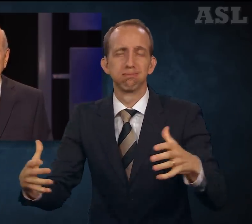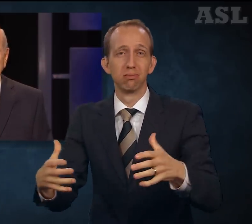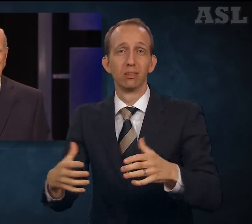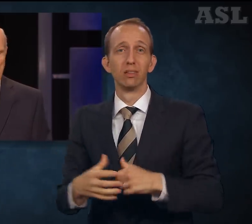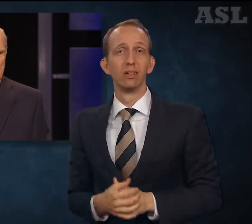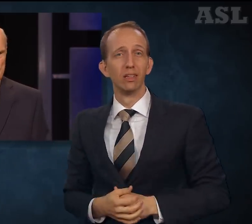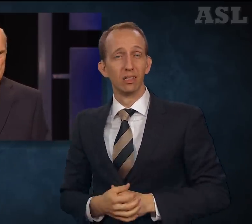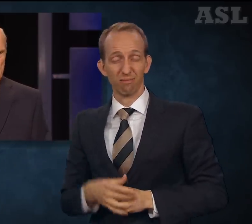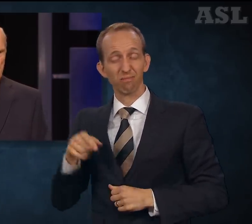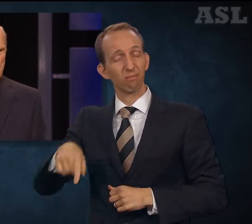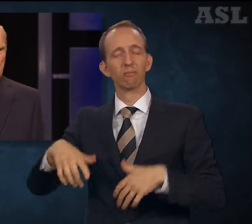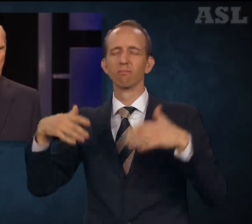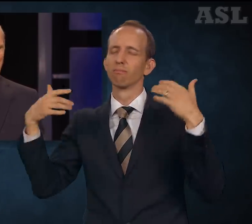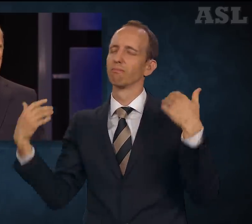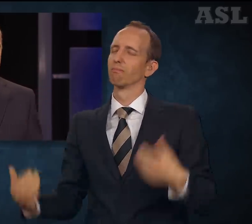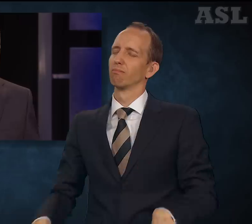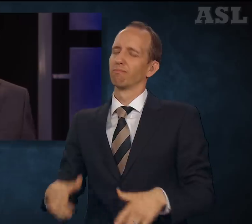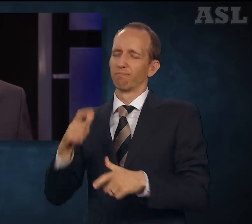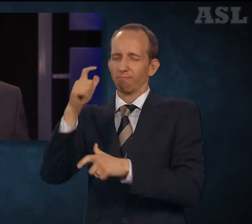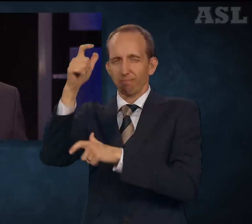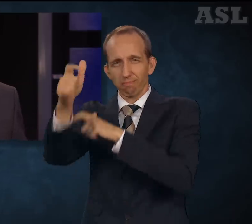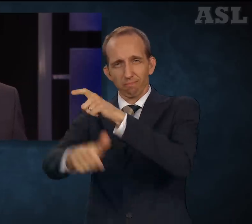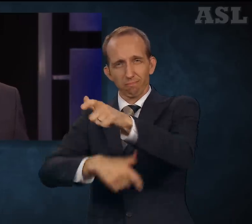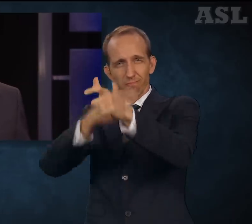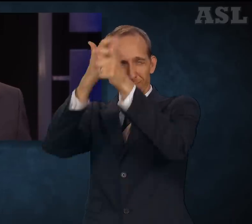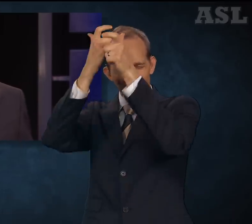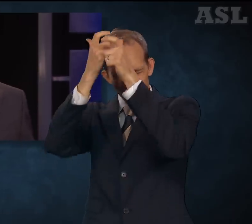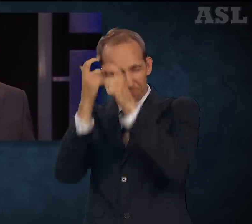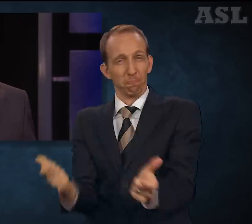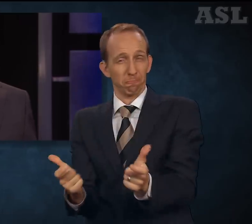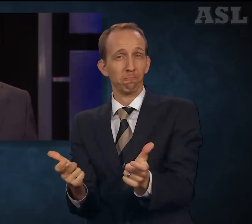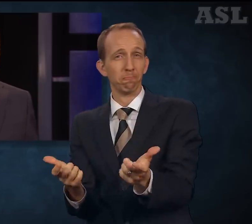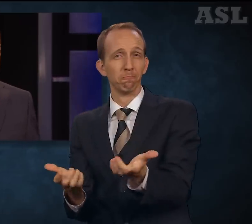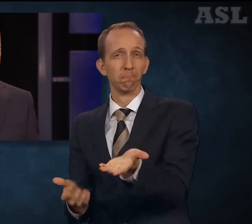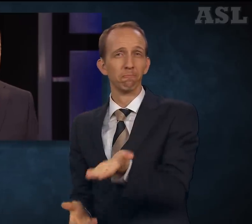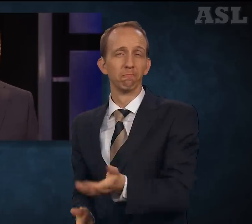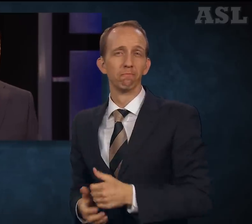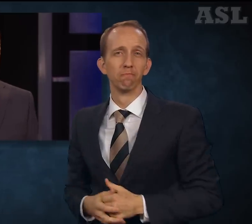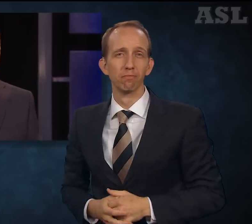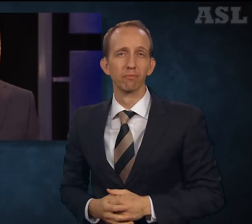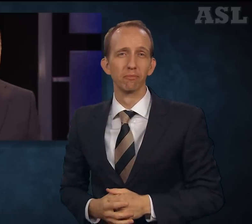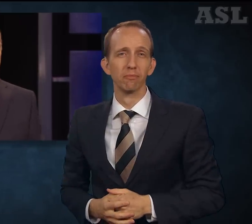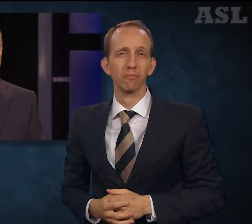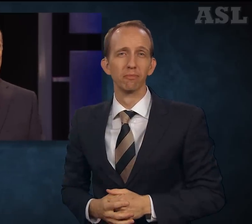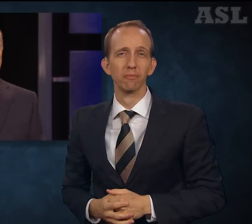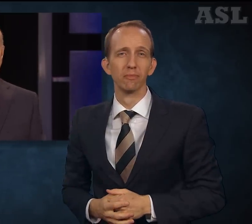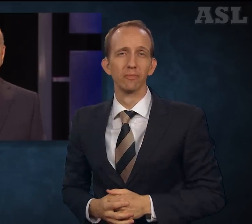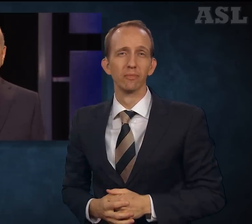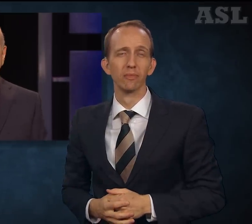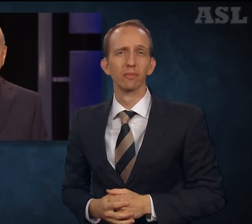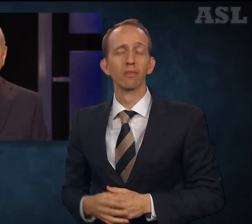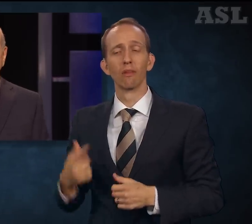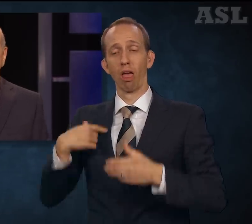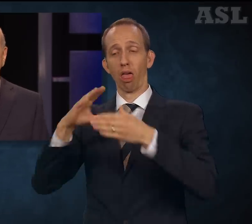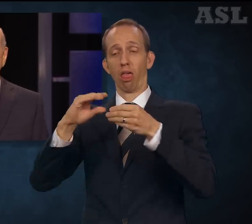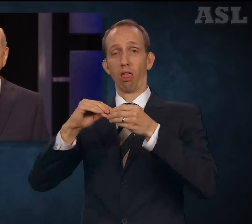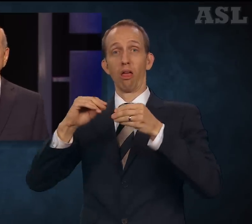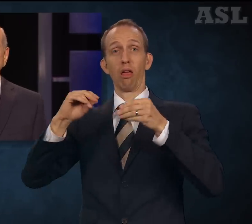YOU CAN BE A BIG PART OF SOMETHING BIG, SOMETHING